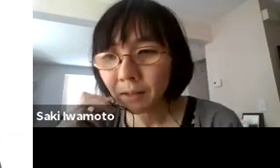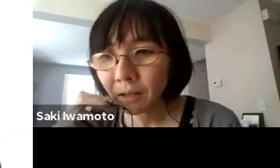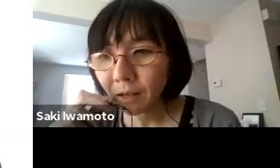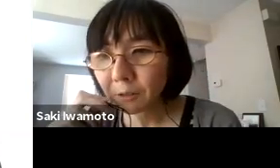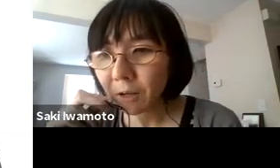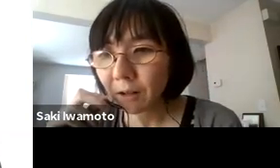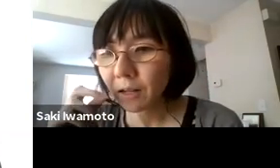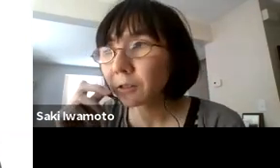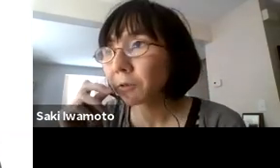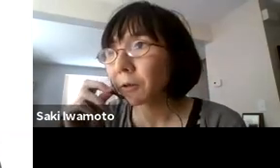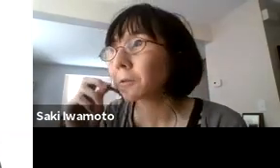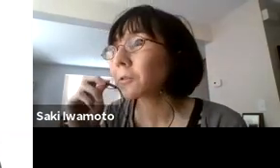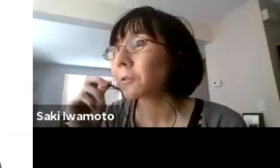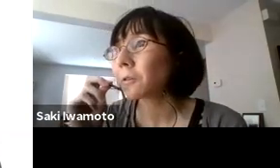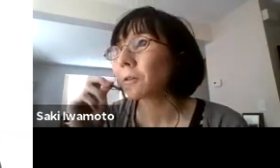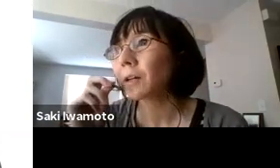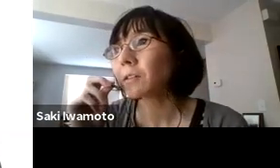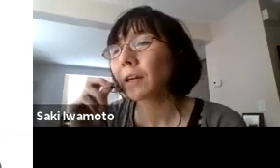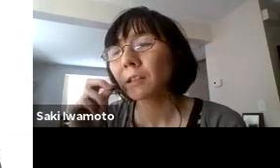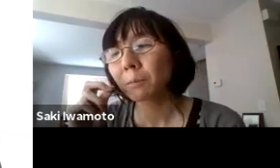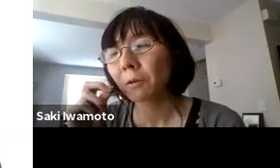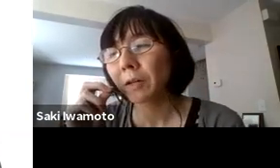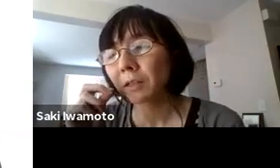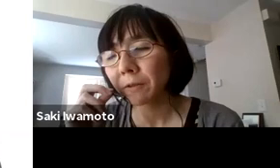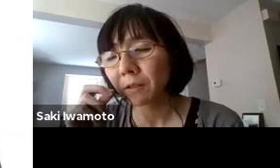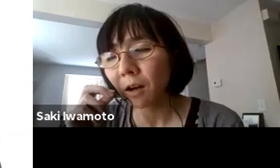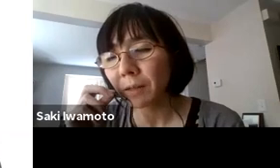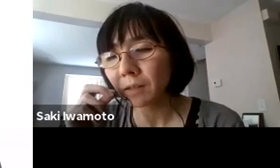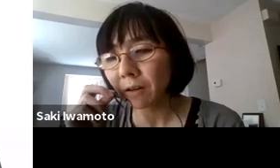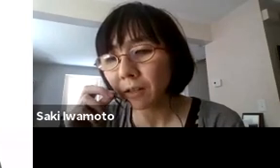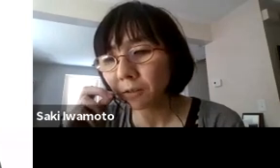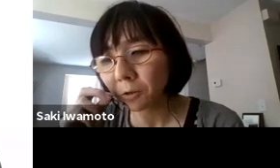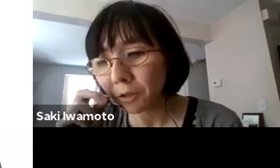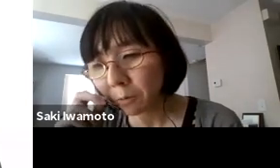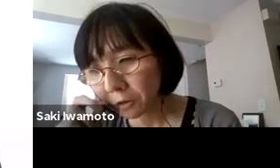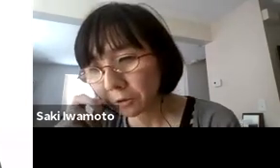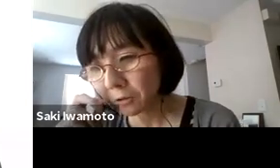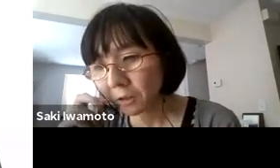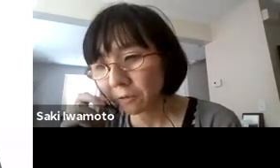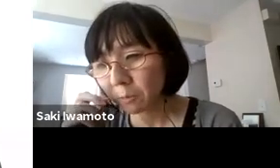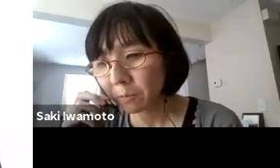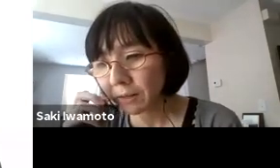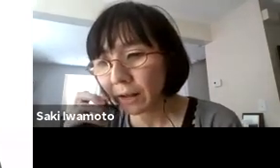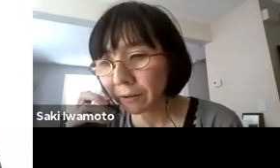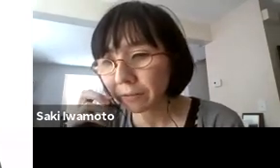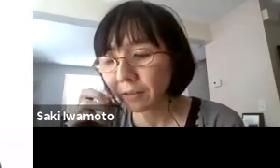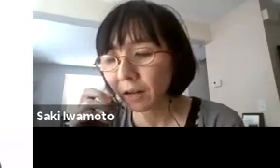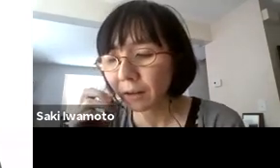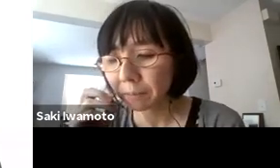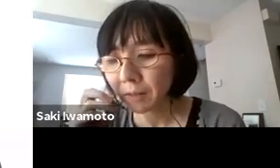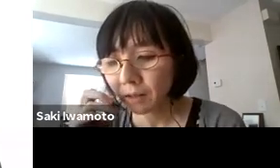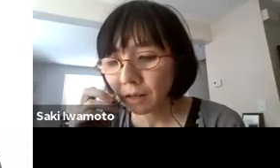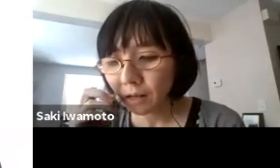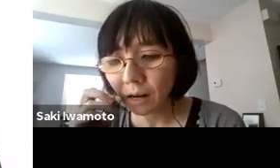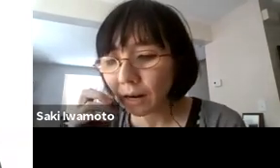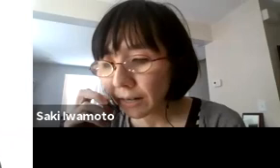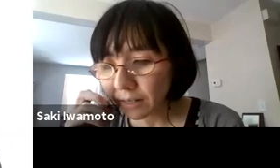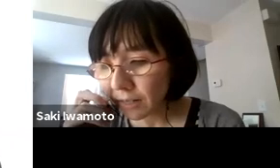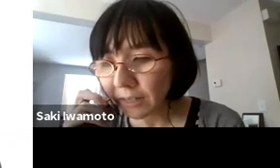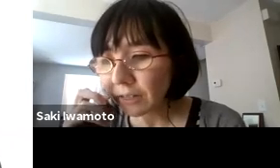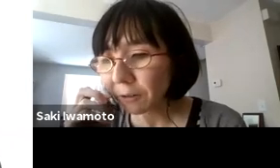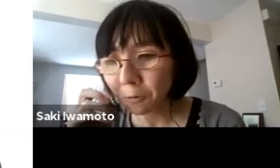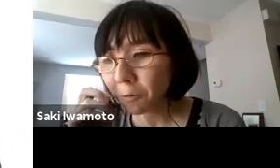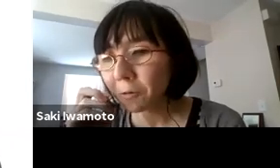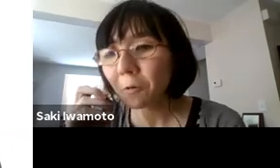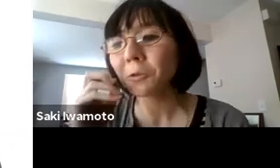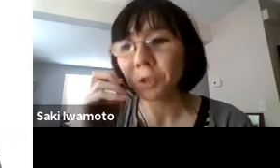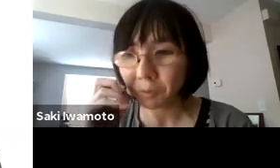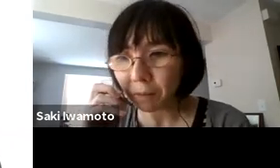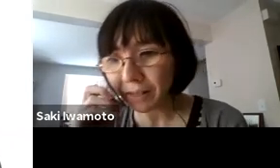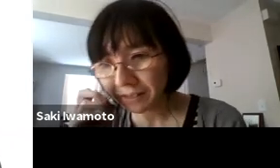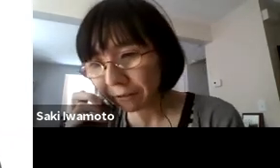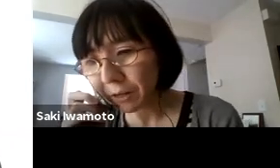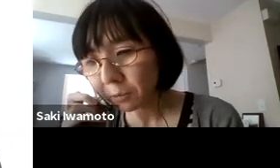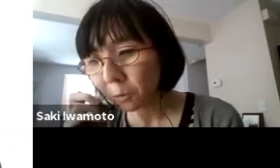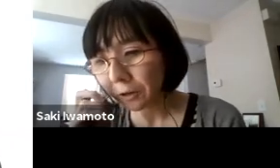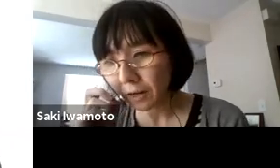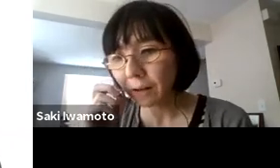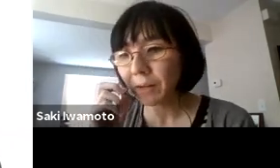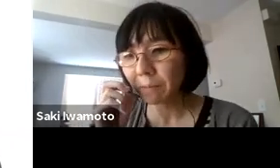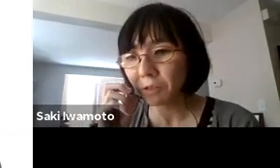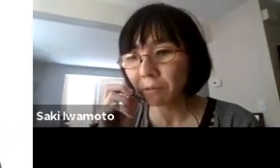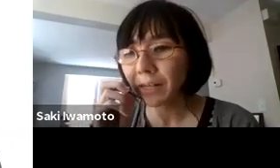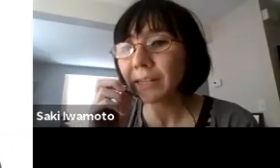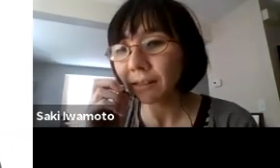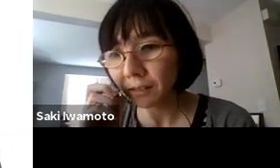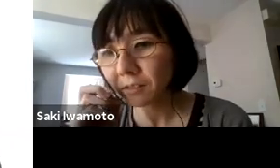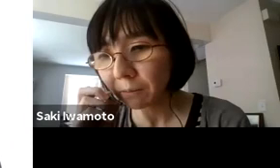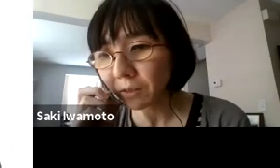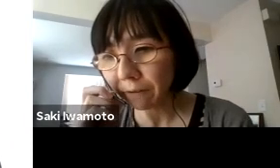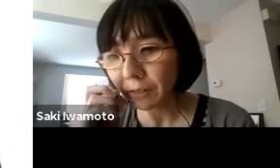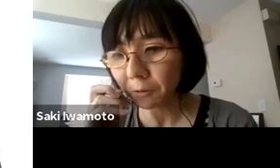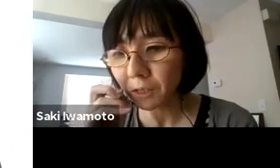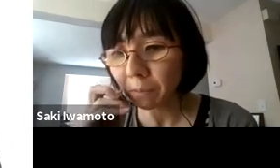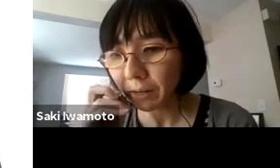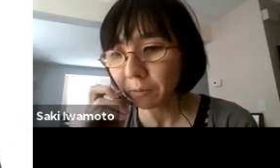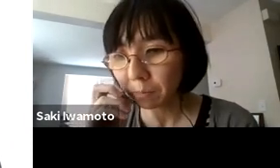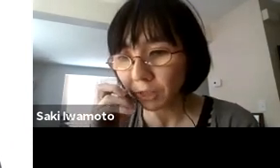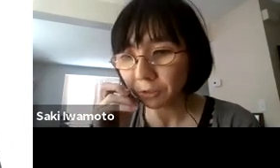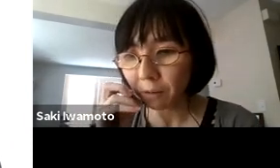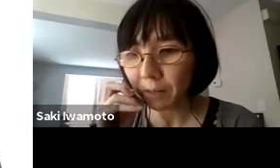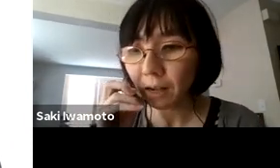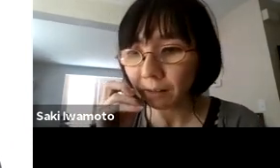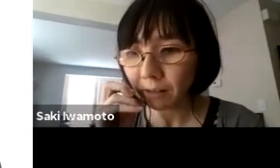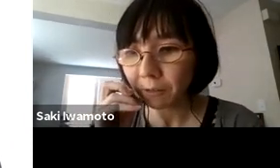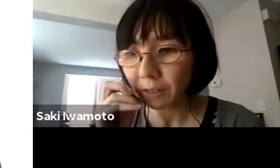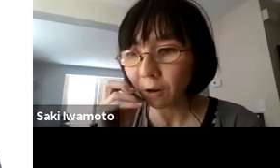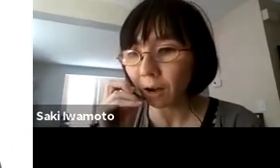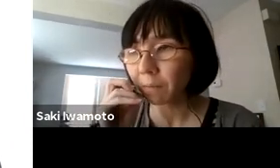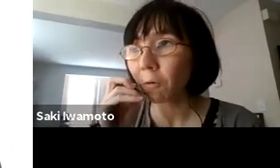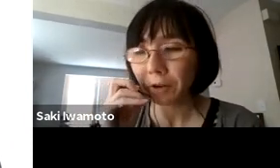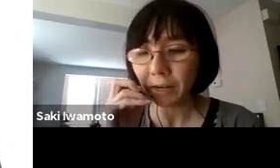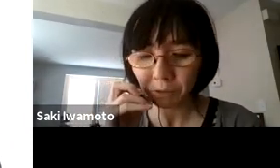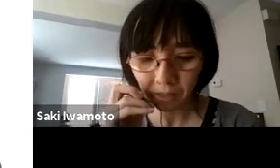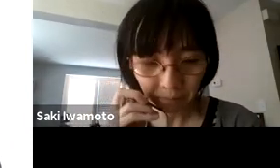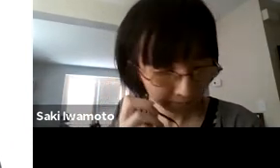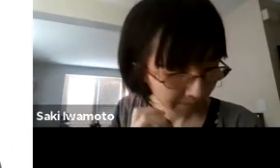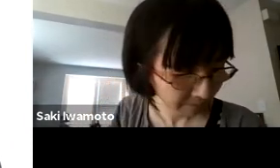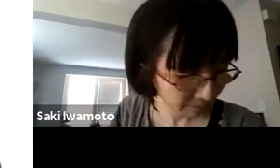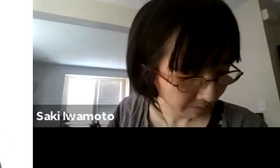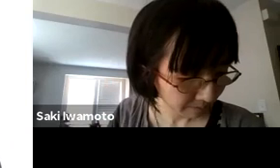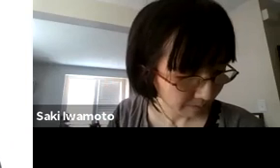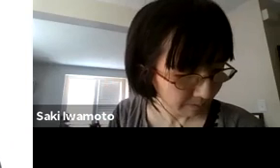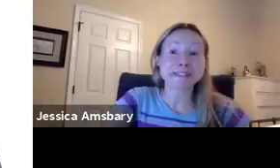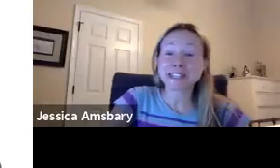of stuff, as well as we are also like exploring different topics that are like social emotional development health identity, all sorts of topics that we explore in the museum but uh yes like steam is definitely a big major topic on that we offer a museum.